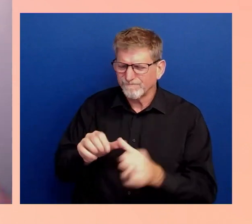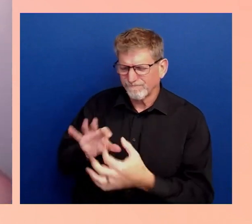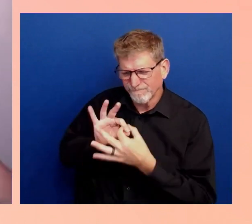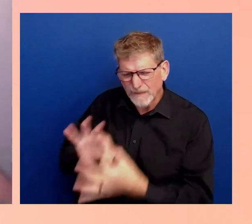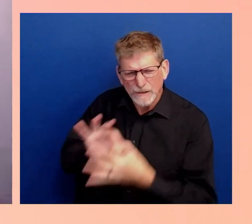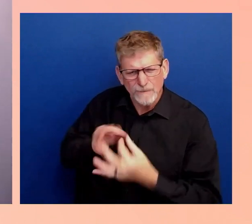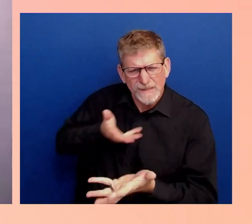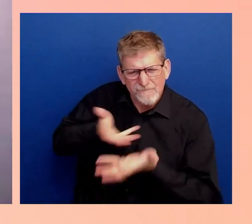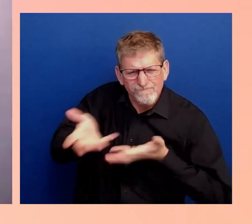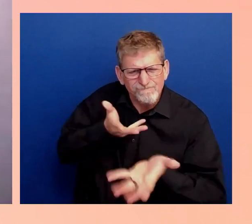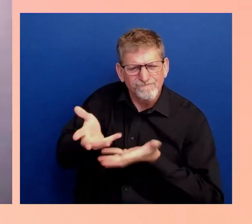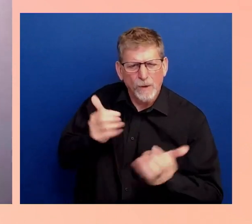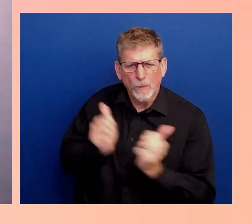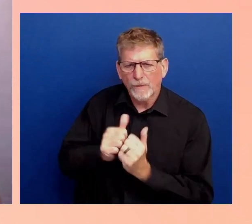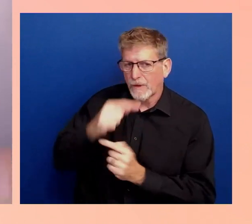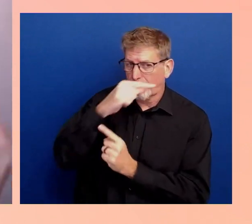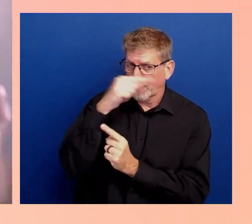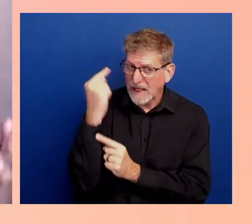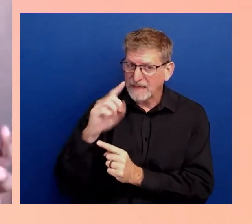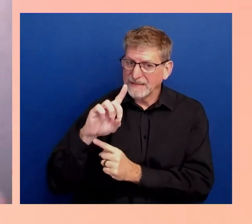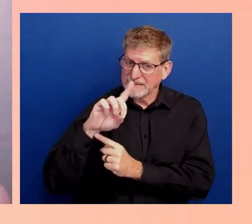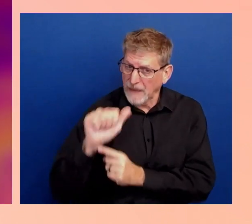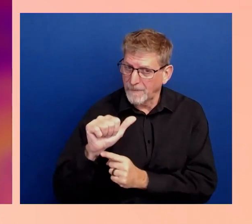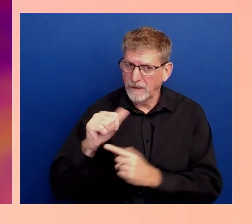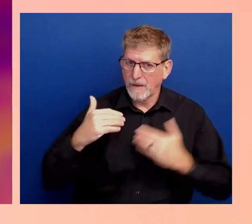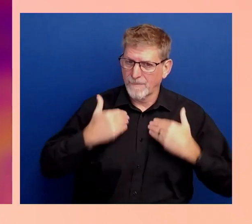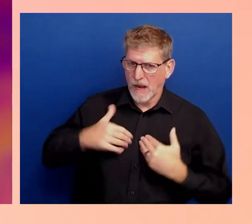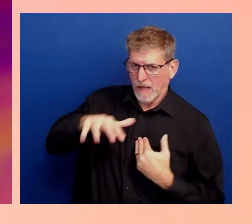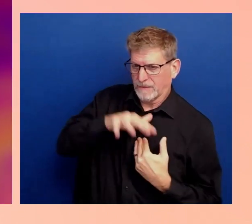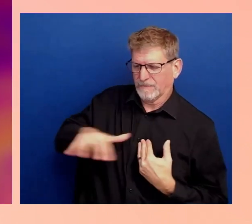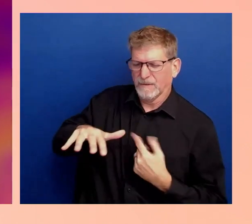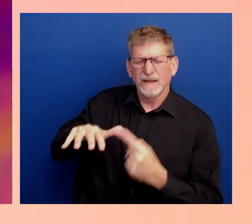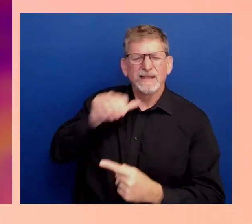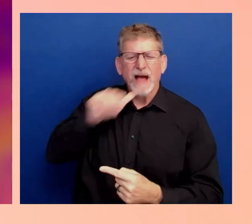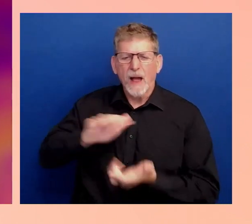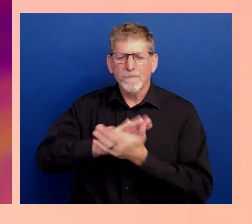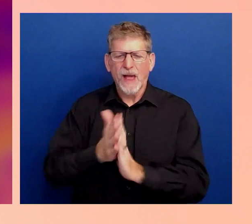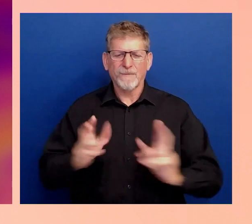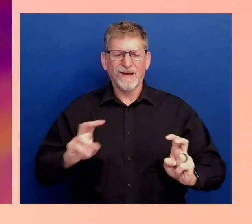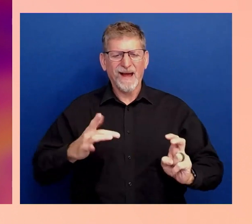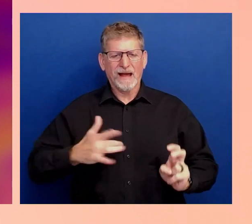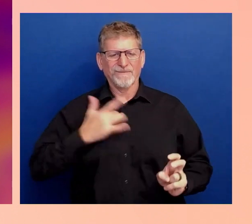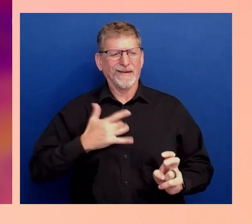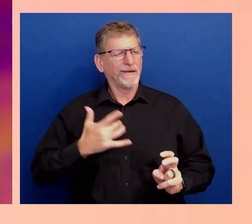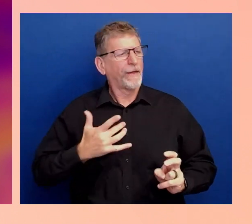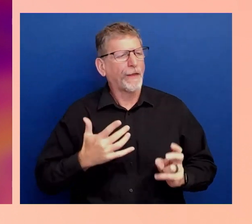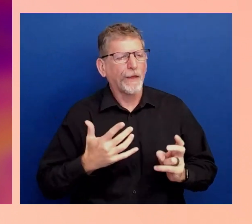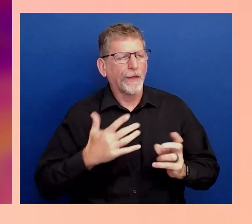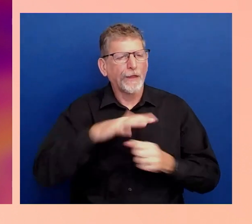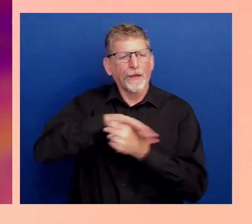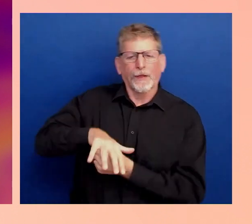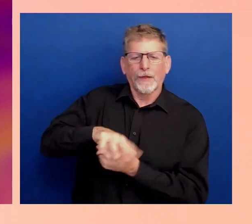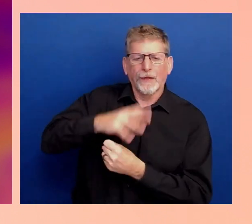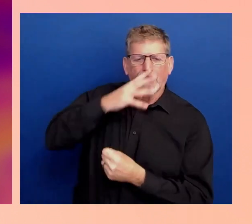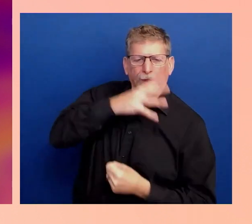don't necessarily feel compromised. That they feel like their exchanges with this tech,